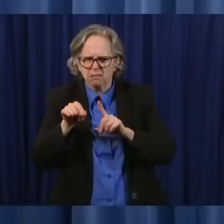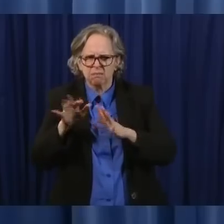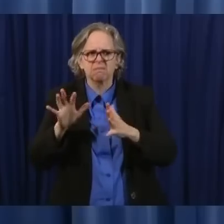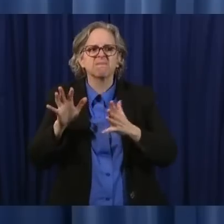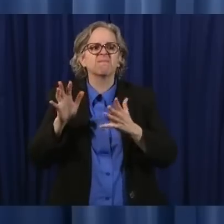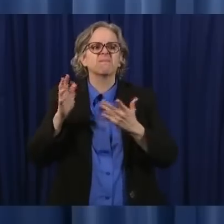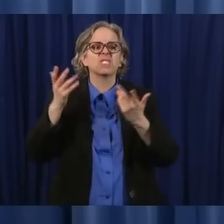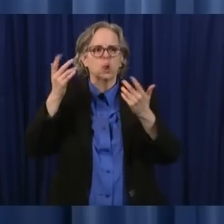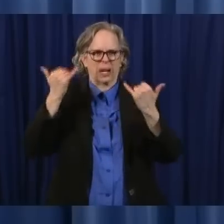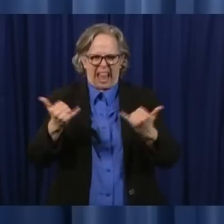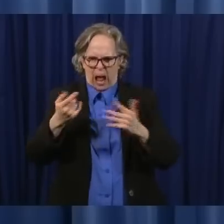MONITORED FOR SYMPTOMS.